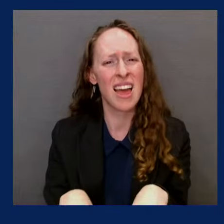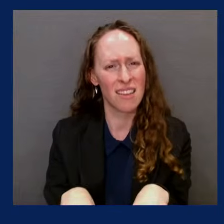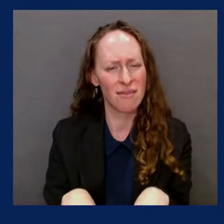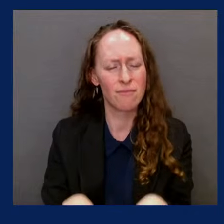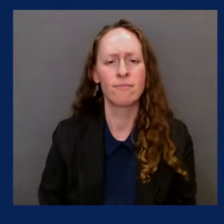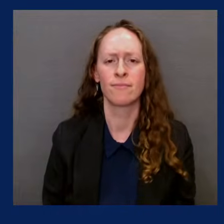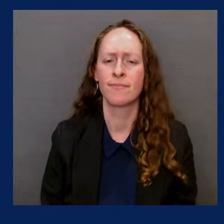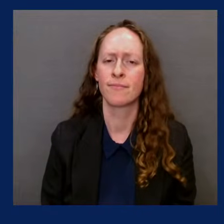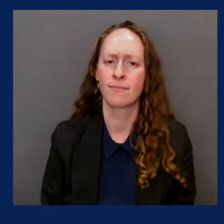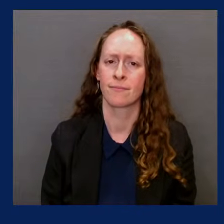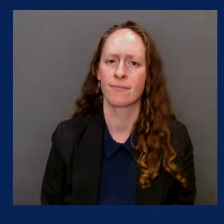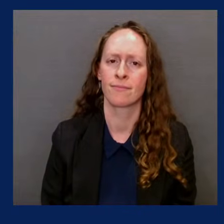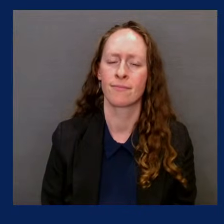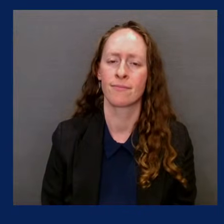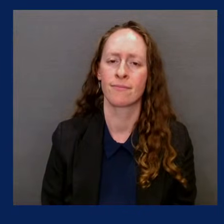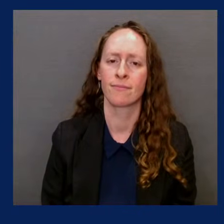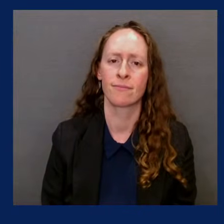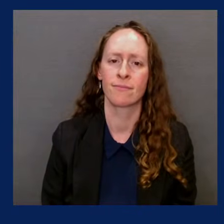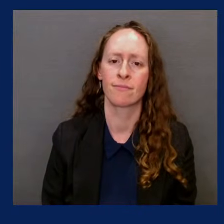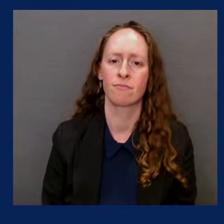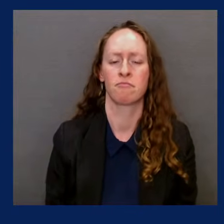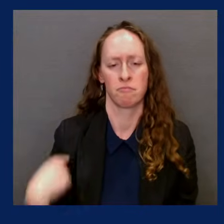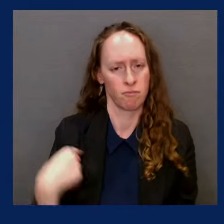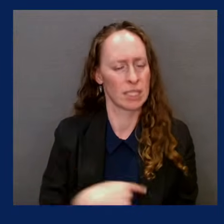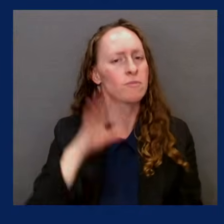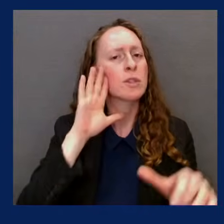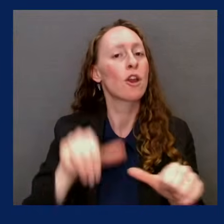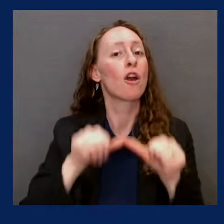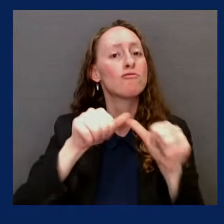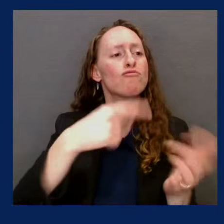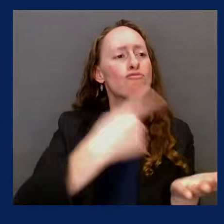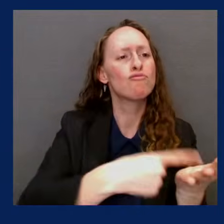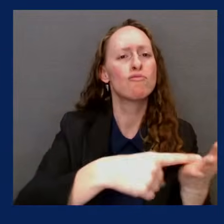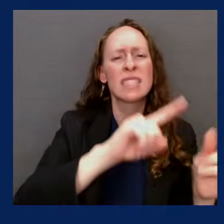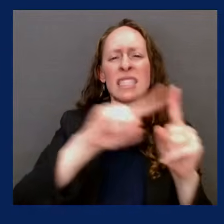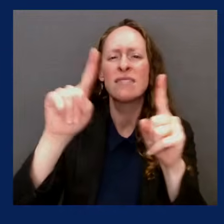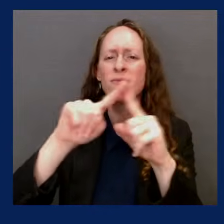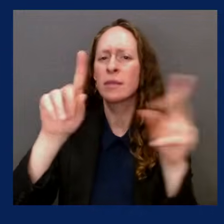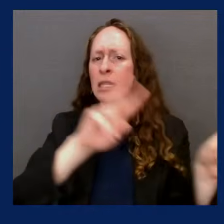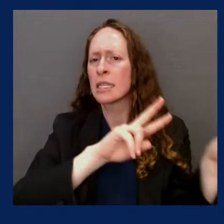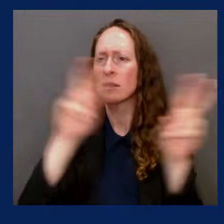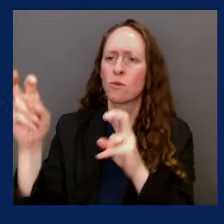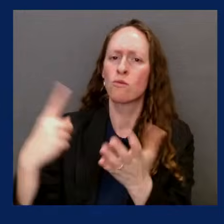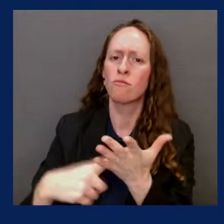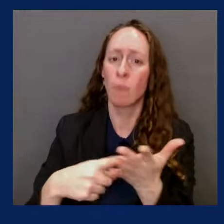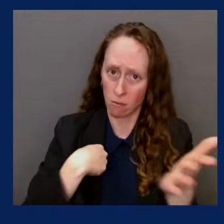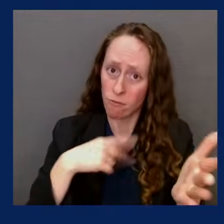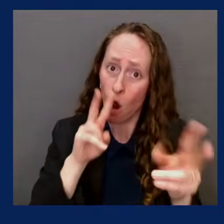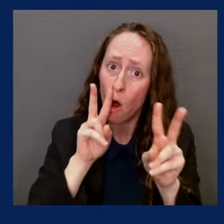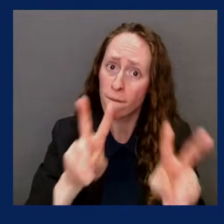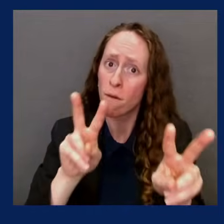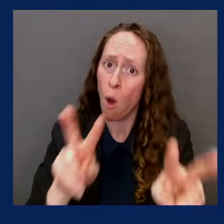But I look forward to a constructive dialogue when I visit Shanghai and Beijing.